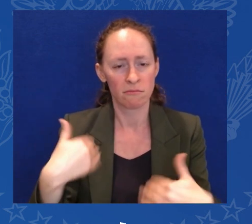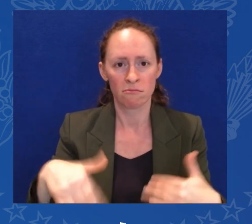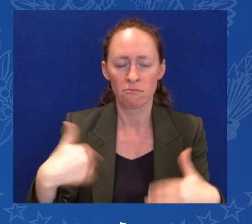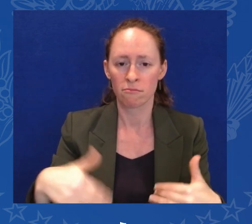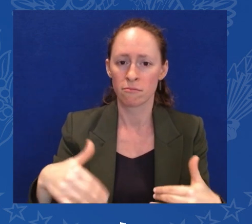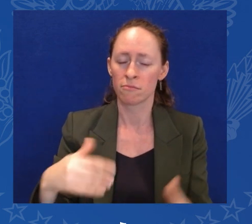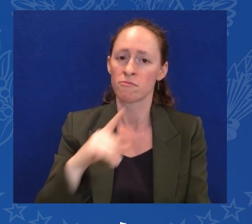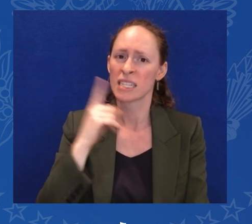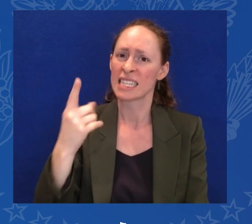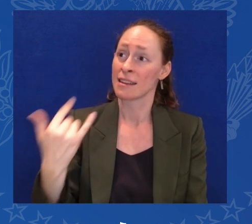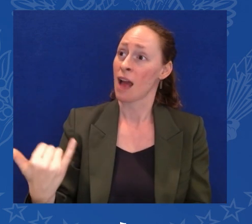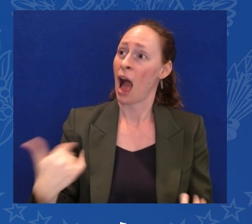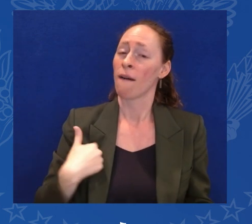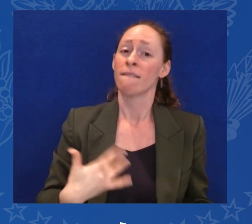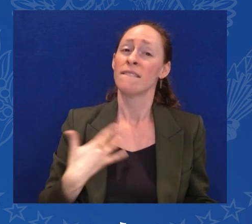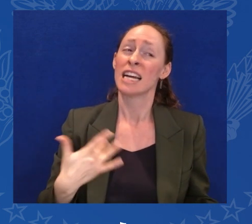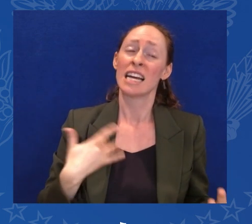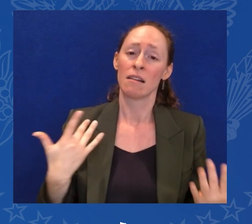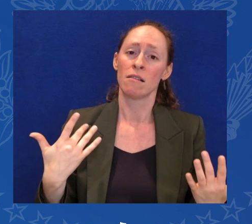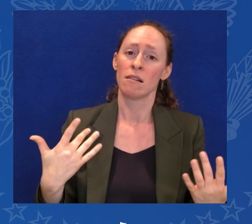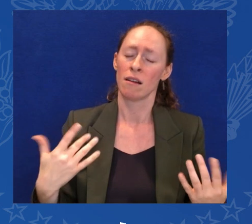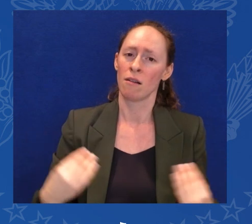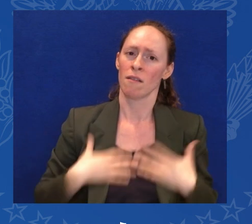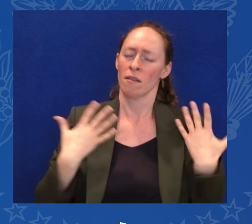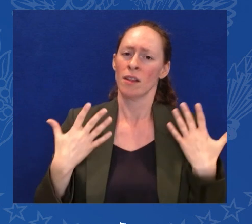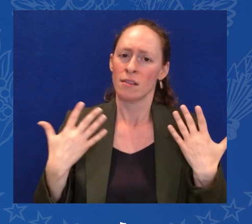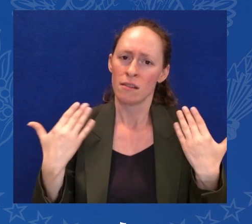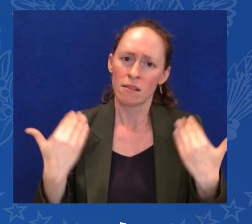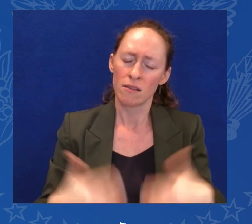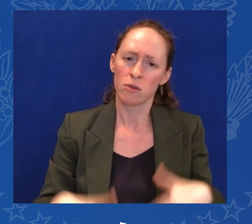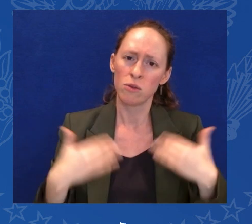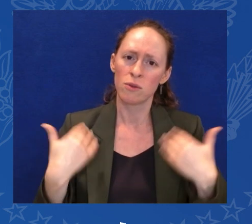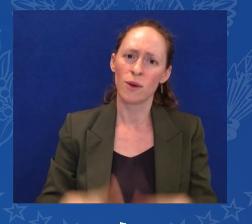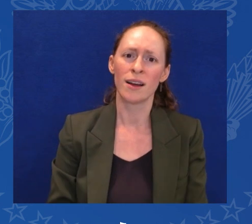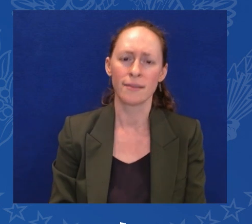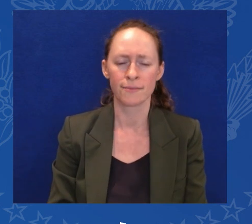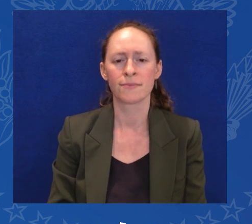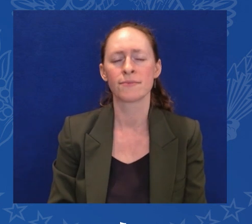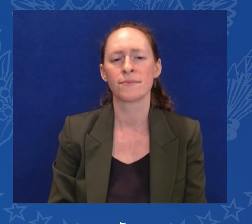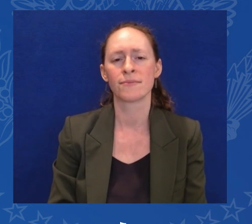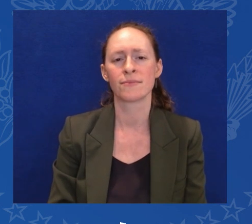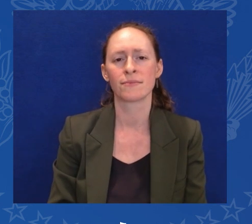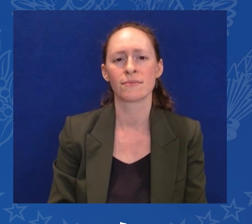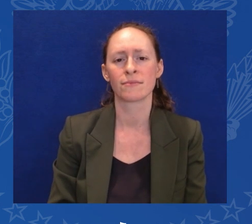like I did when he signed the Emmett Till Antilynching law -- Antilynching bill into law.